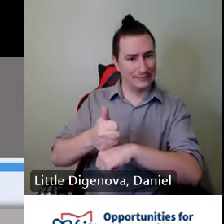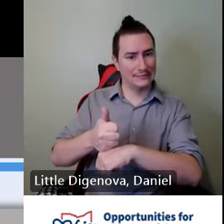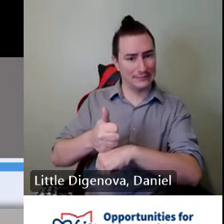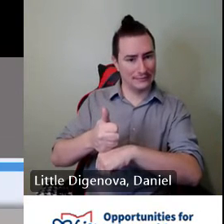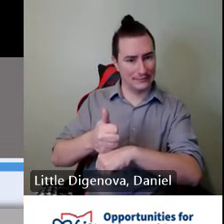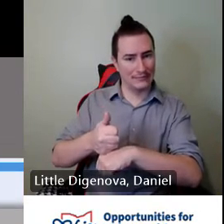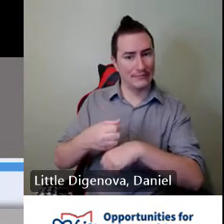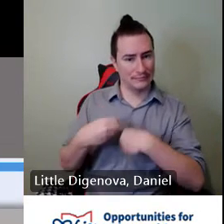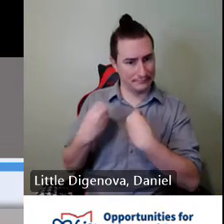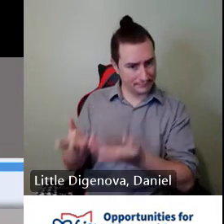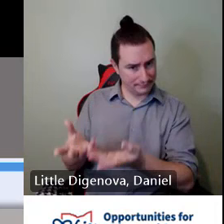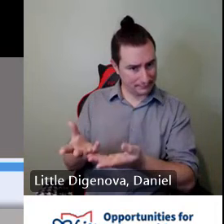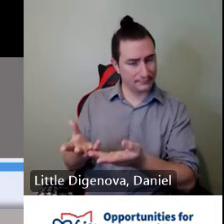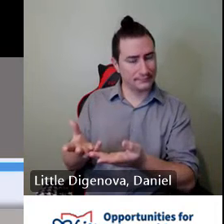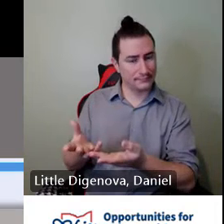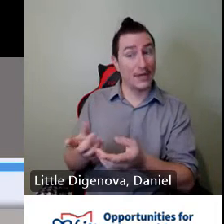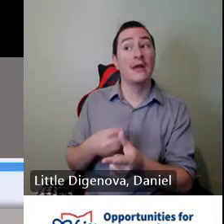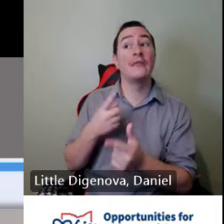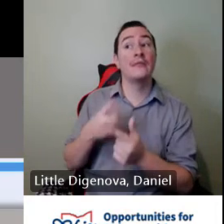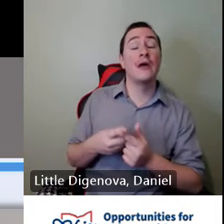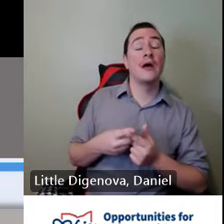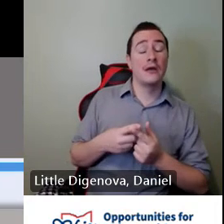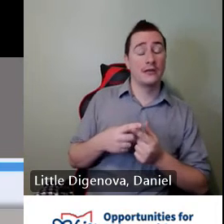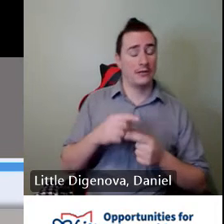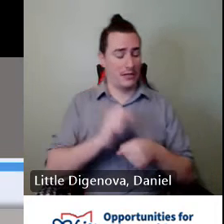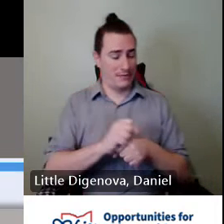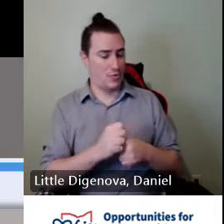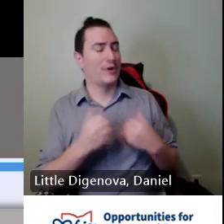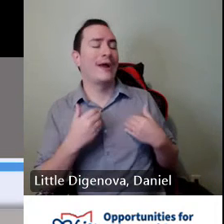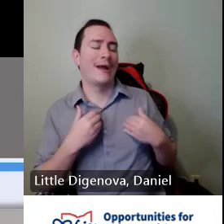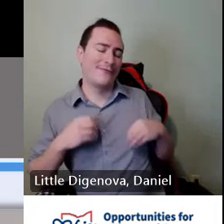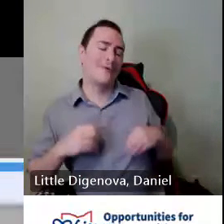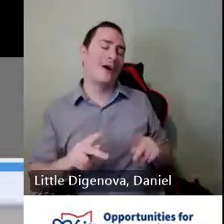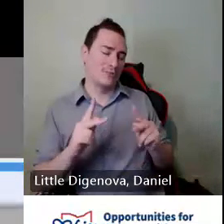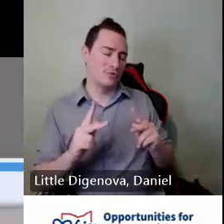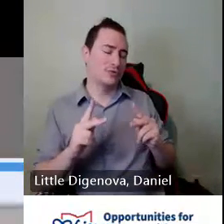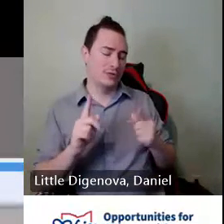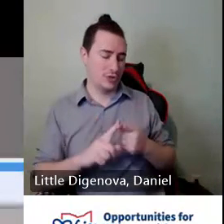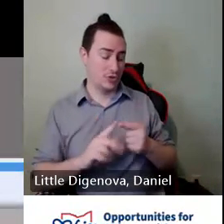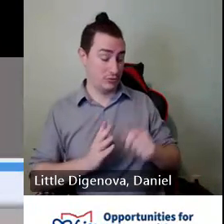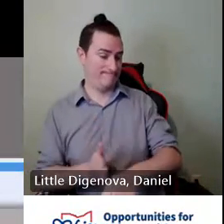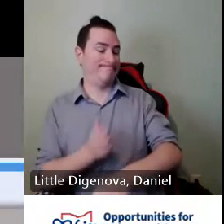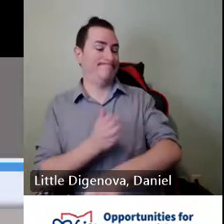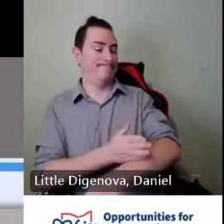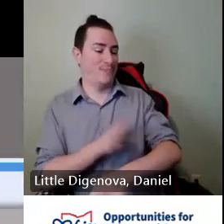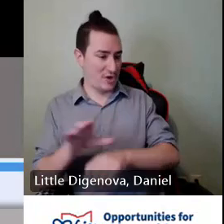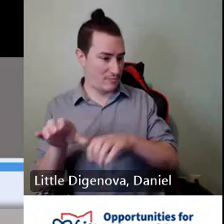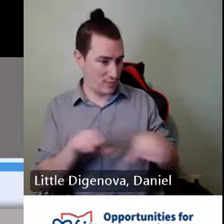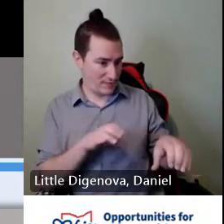so the employee has an equal opportunity to improve their performance using that reasonable accommodation.